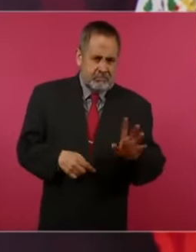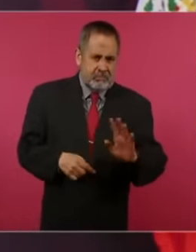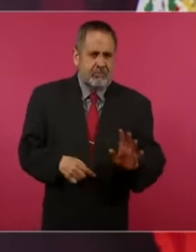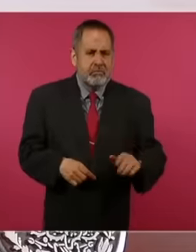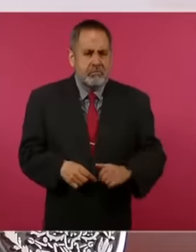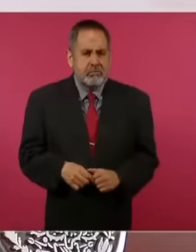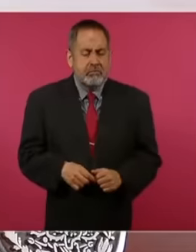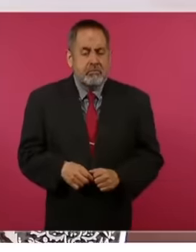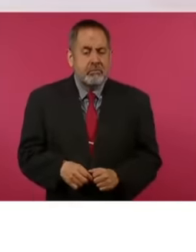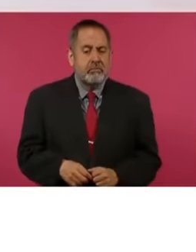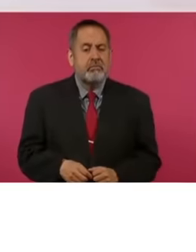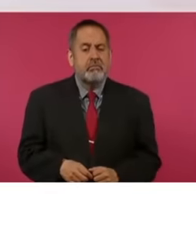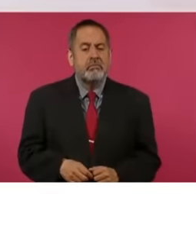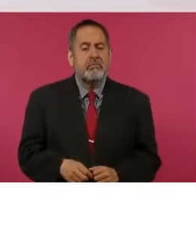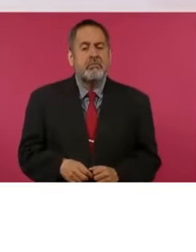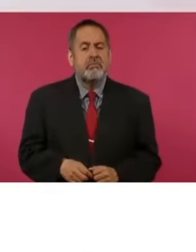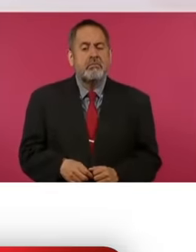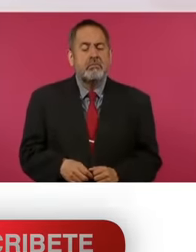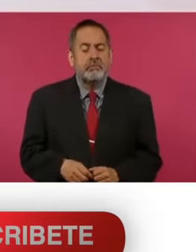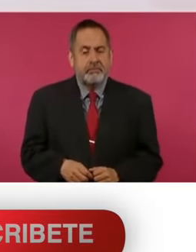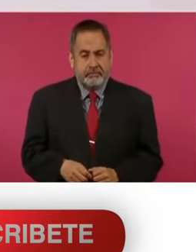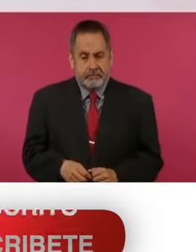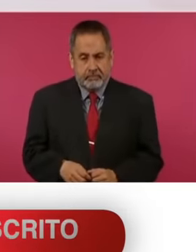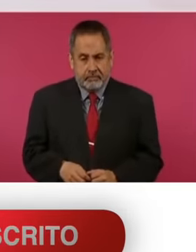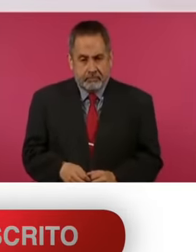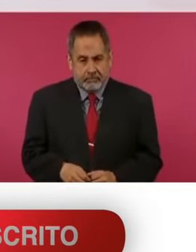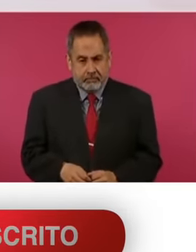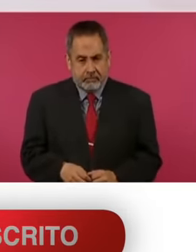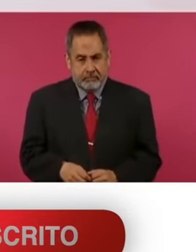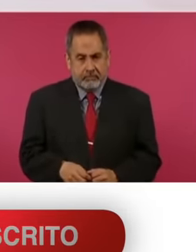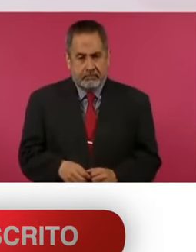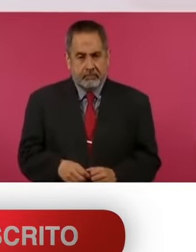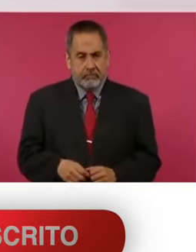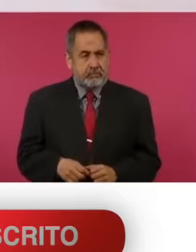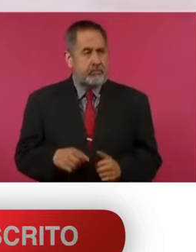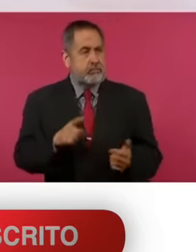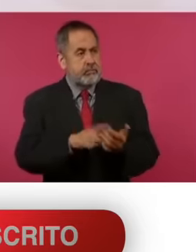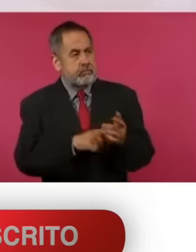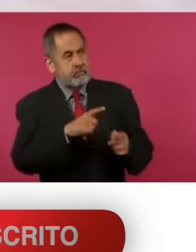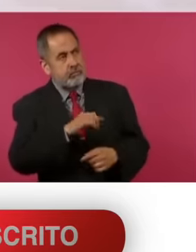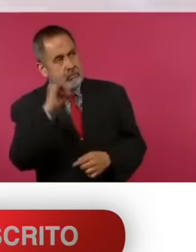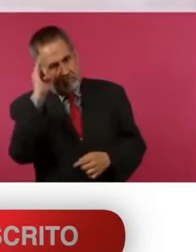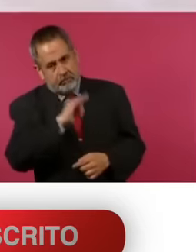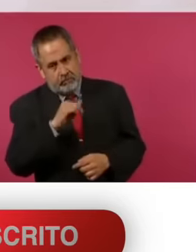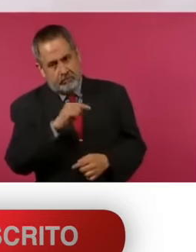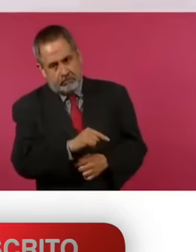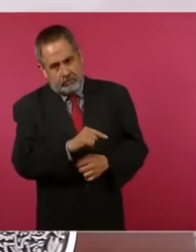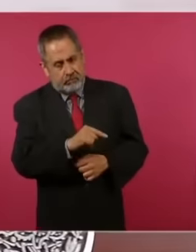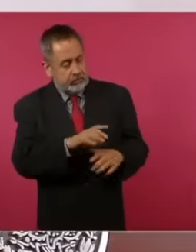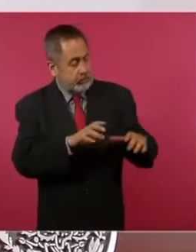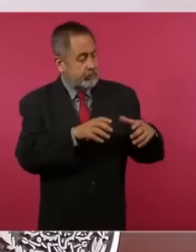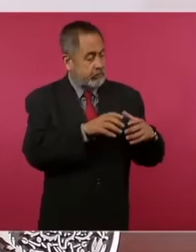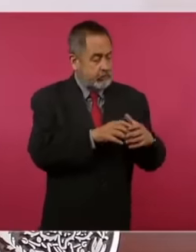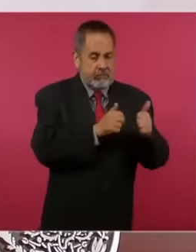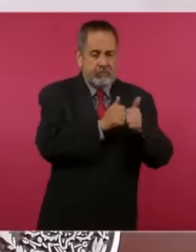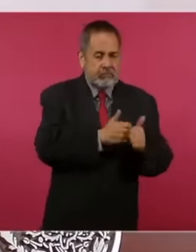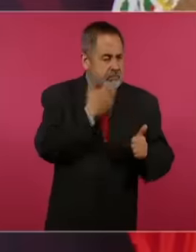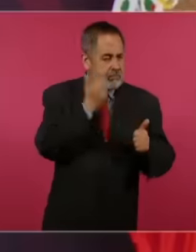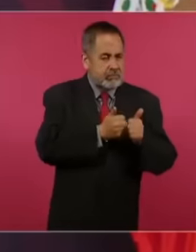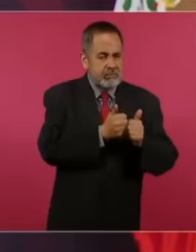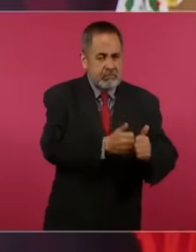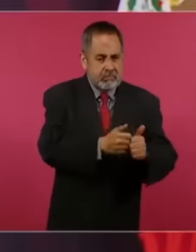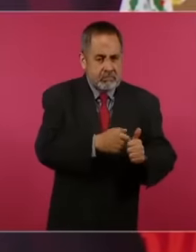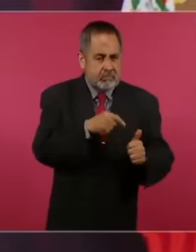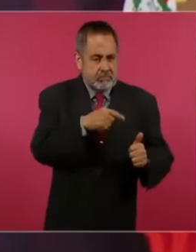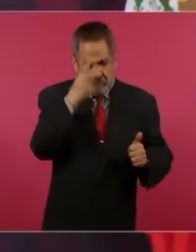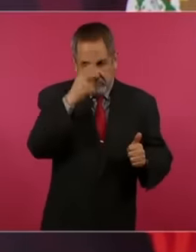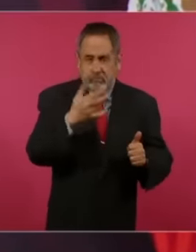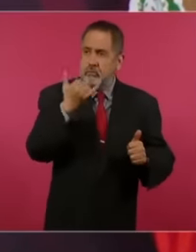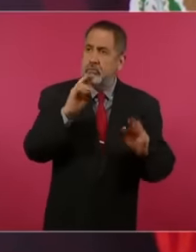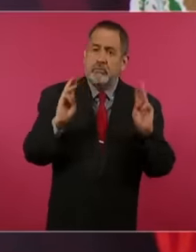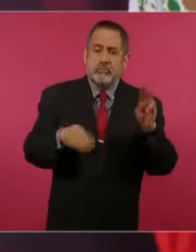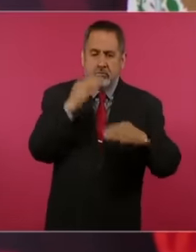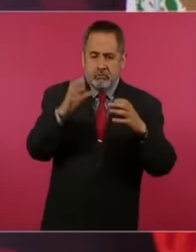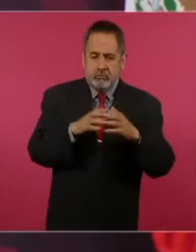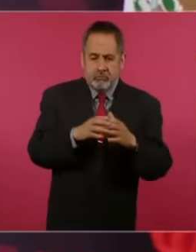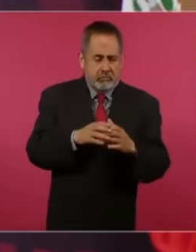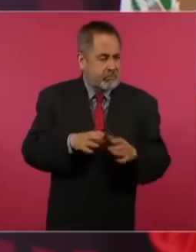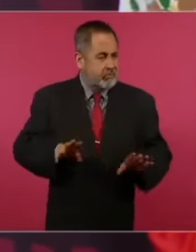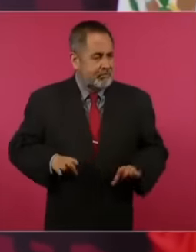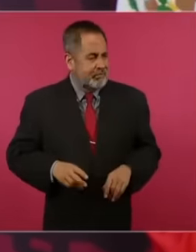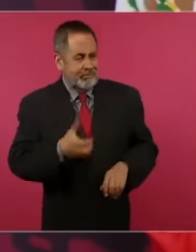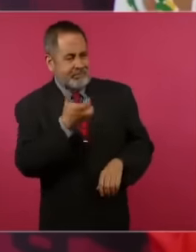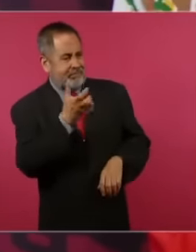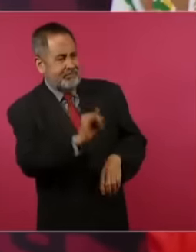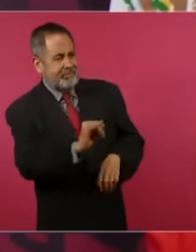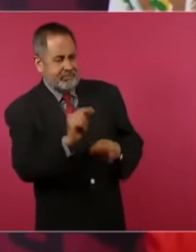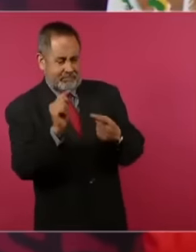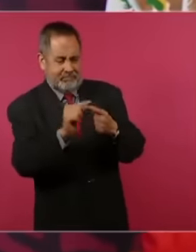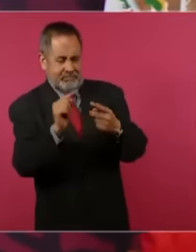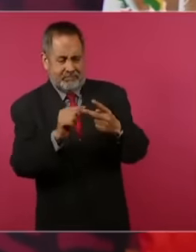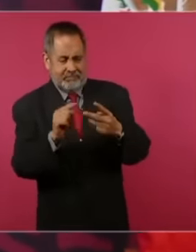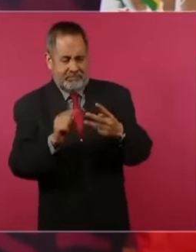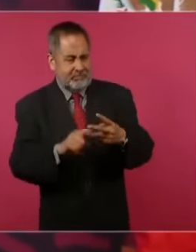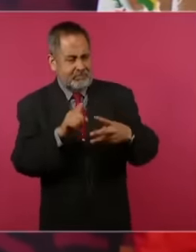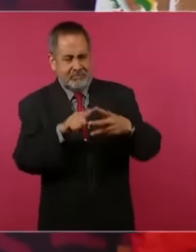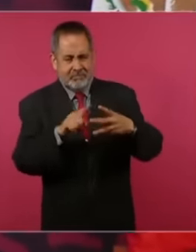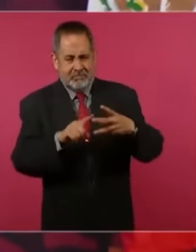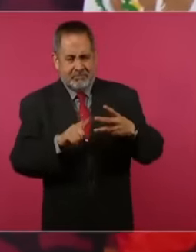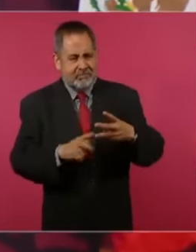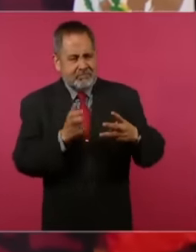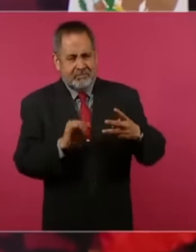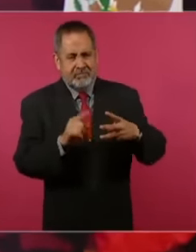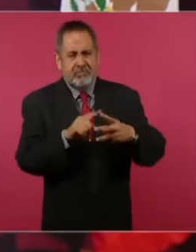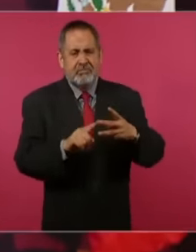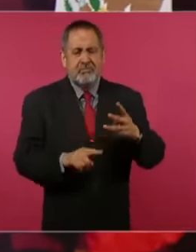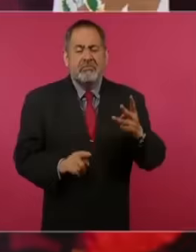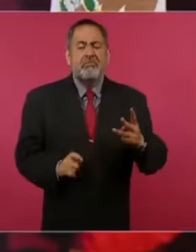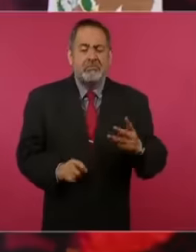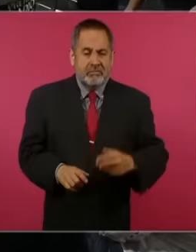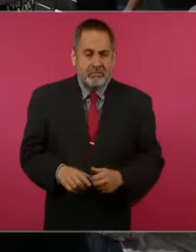but hey, the heads of conservatism, not only in Mexico, in the world, have three characteristics: